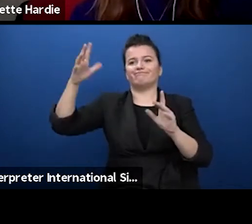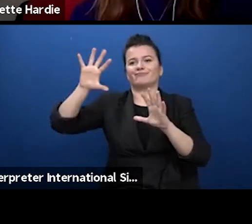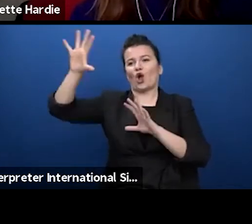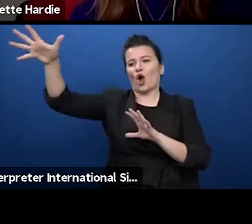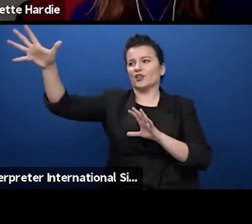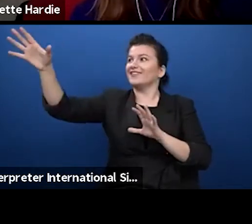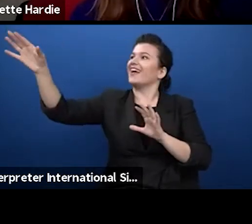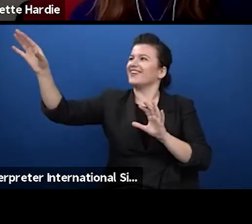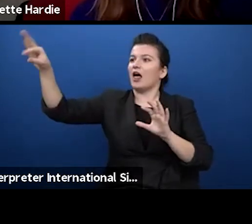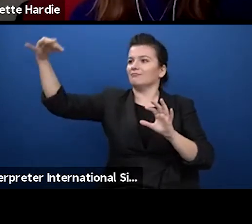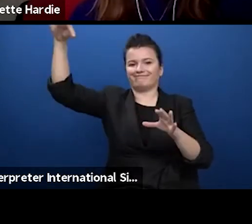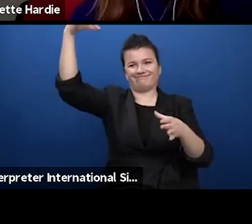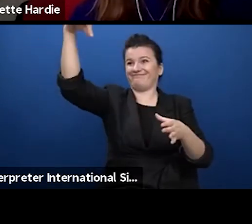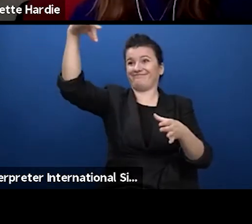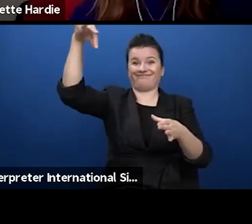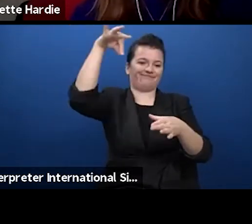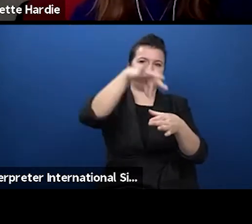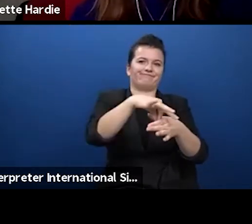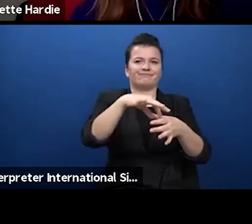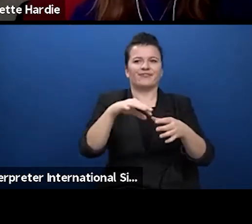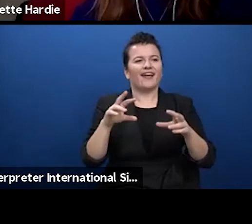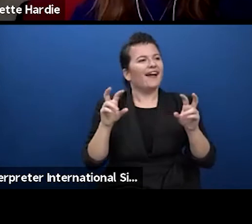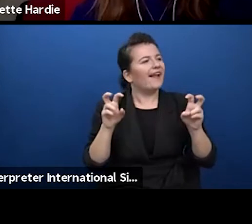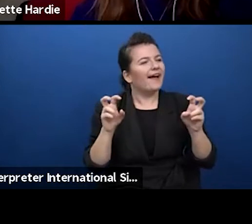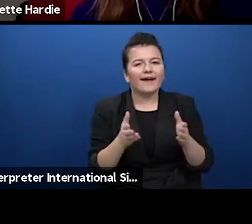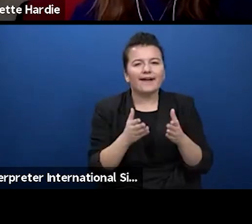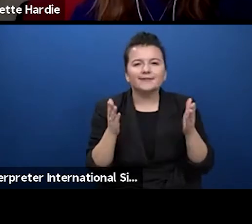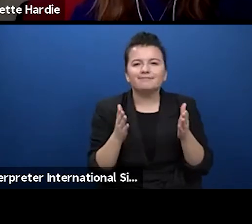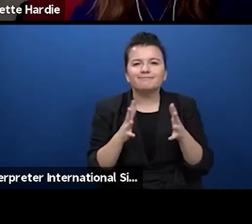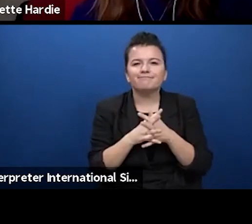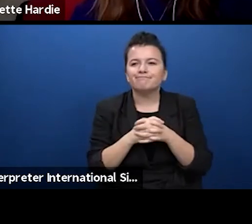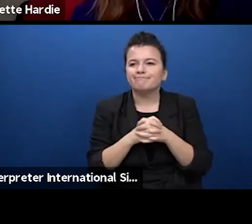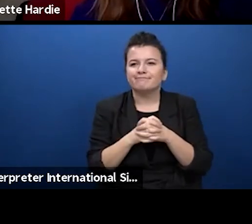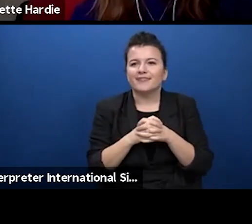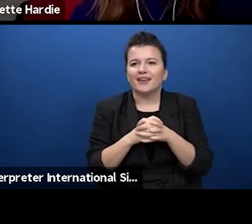always like having like you know like you're like the person who as you, yourself you're like the